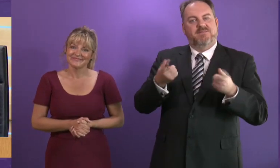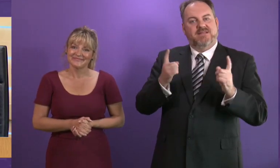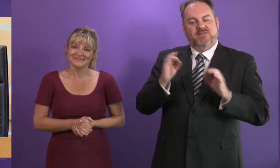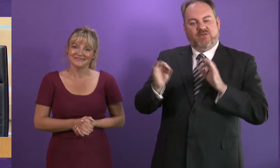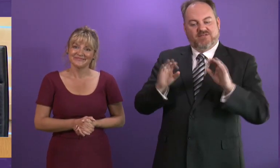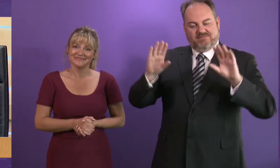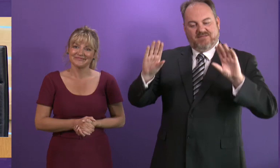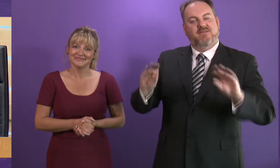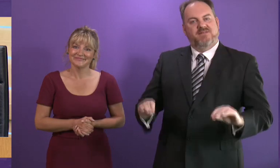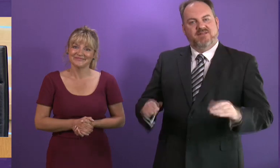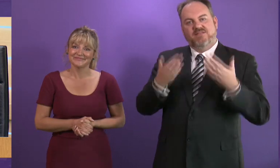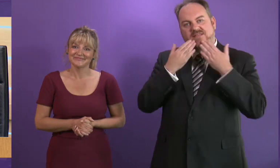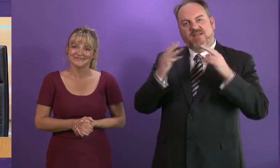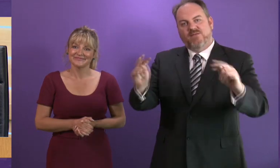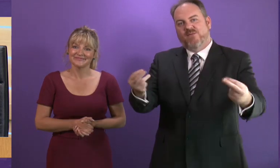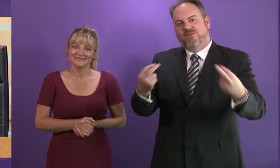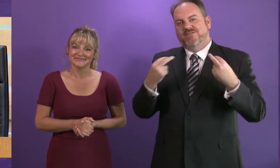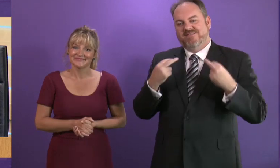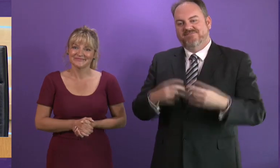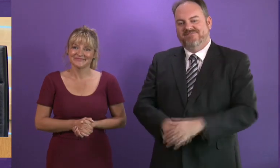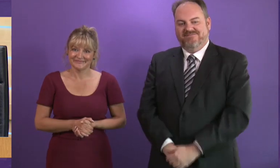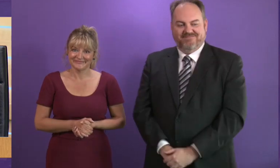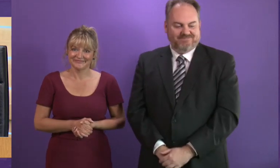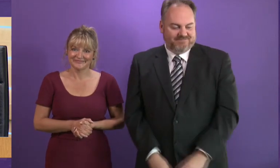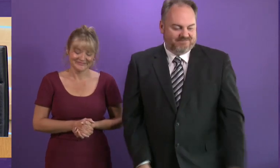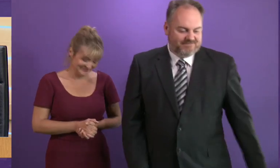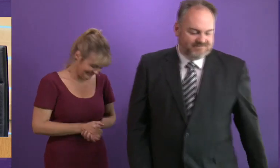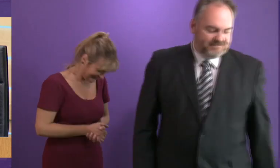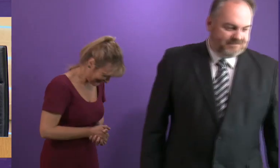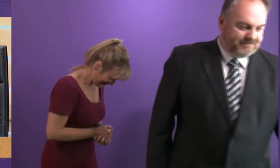the horrible stigma that wrecks people’s lives. I am sure that we will all come together